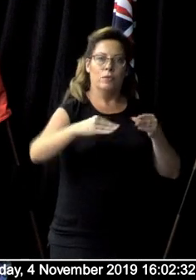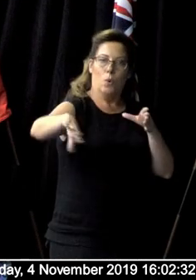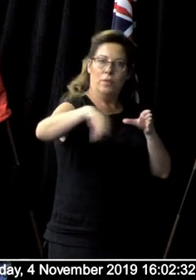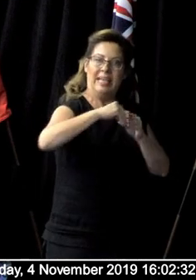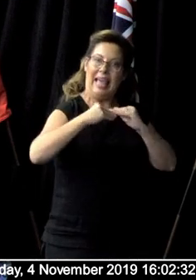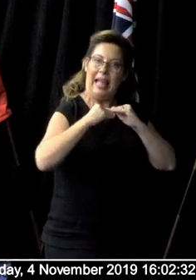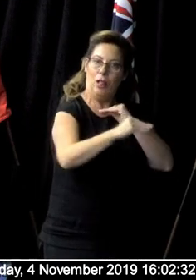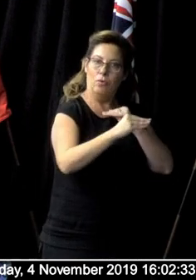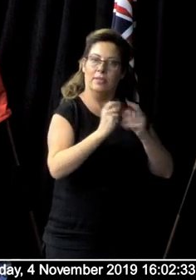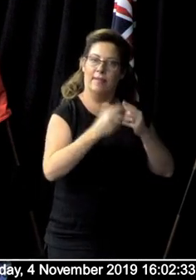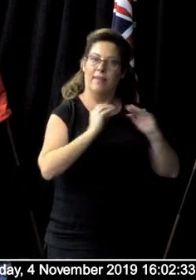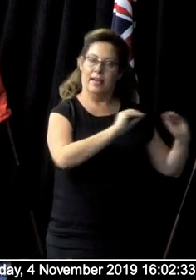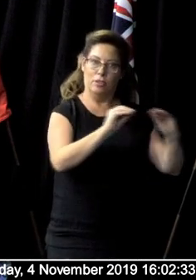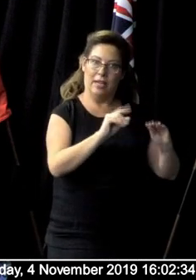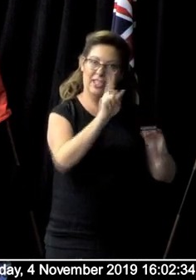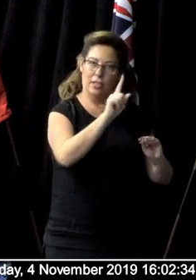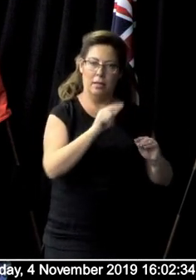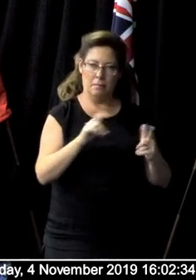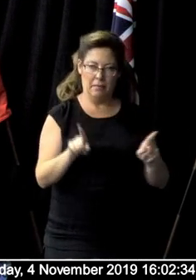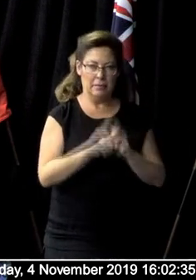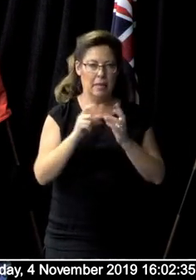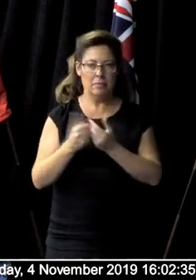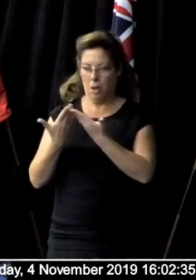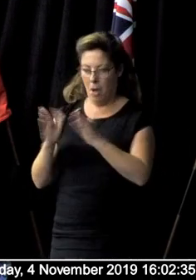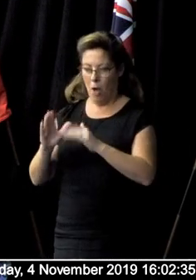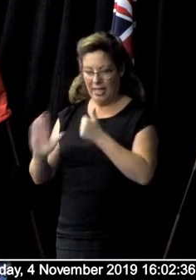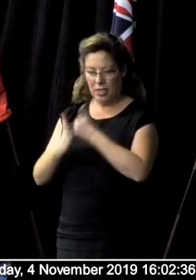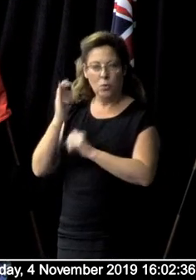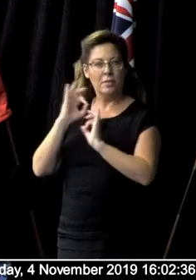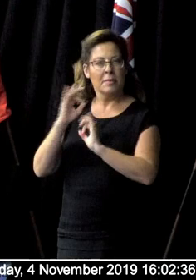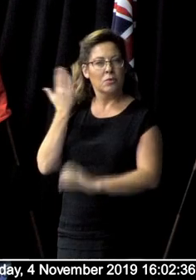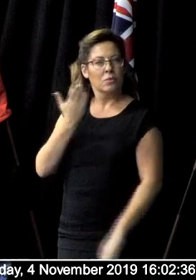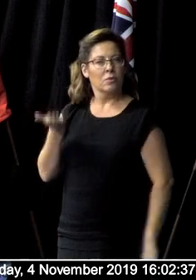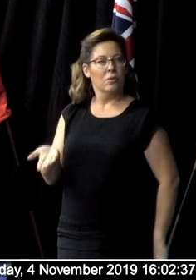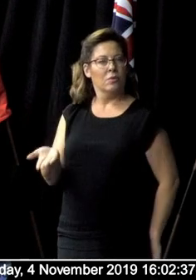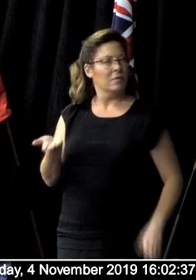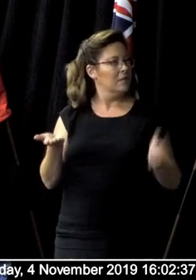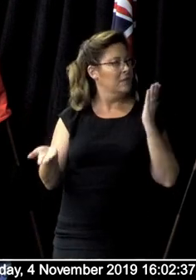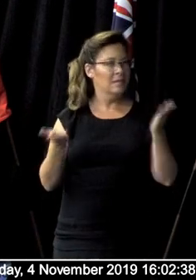at the same time we're opening new special schools and I don’t think that is going to get us where we want to be.